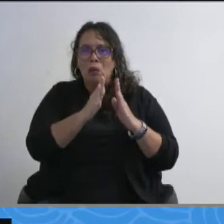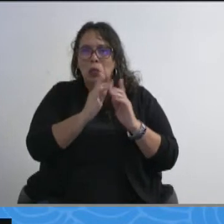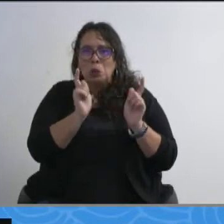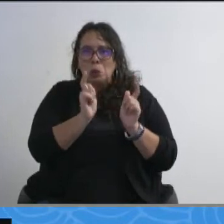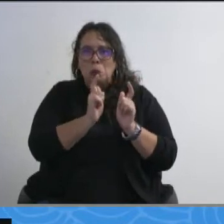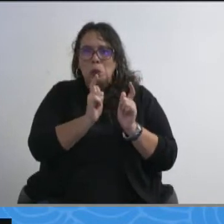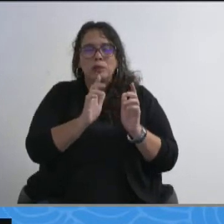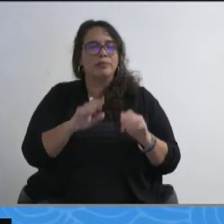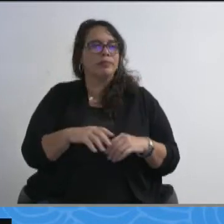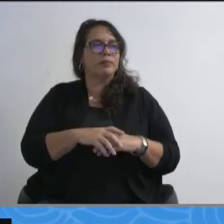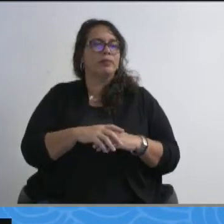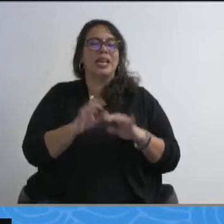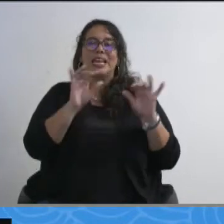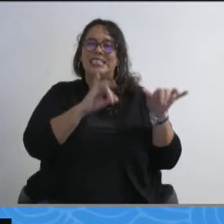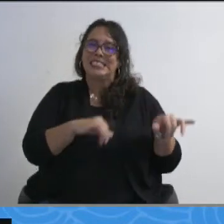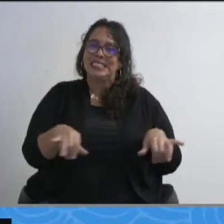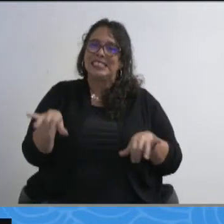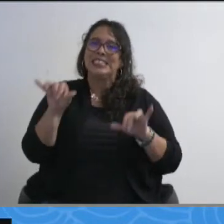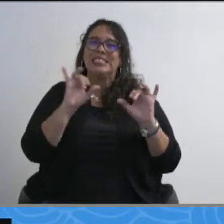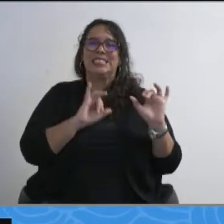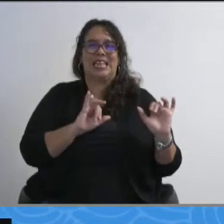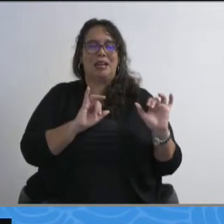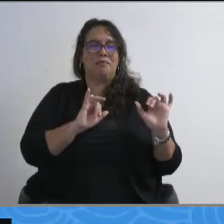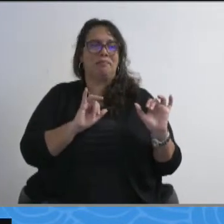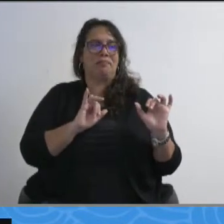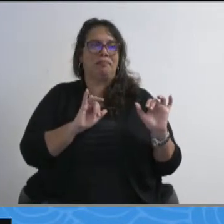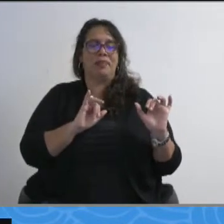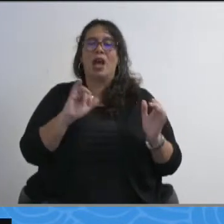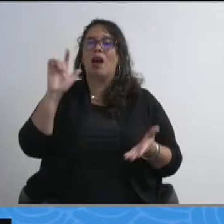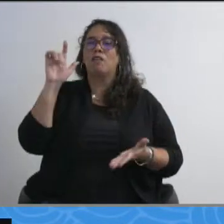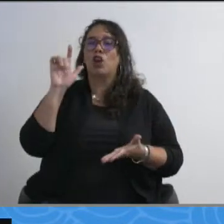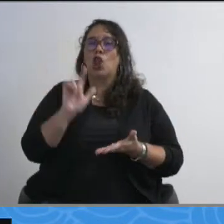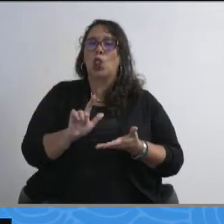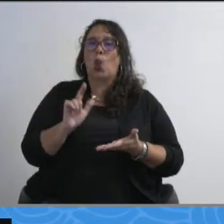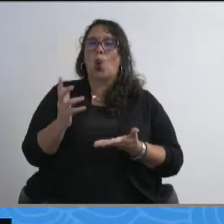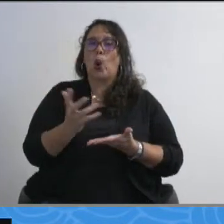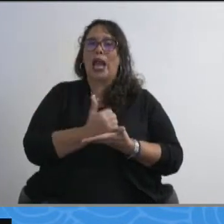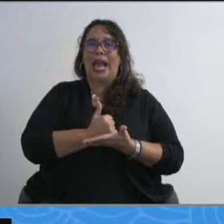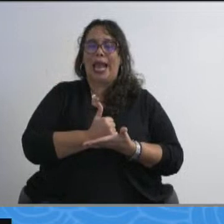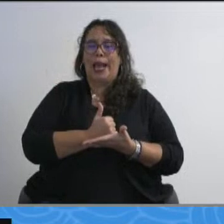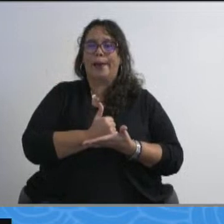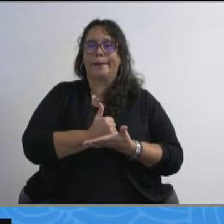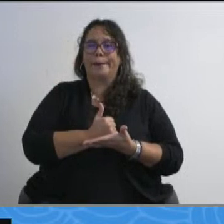Same type of data is gonna be for our low-income students, and we used the exact same criteria.